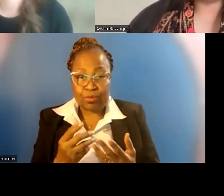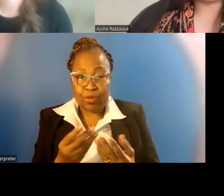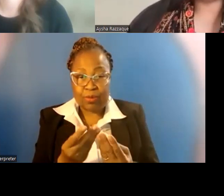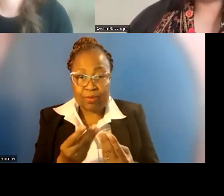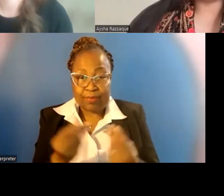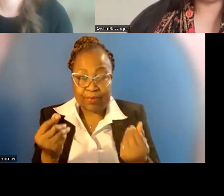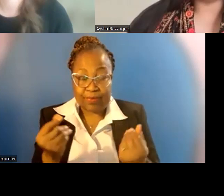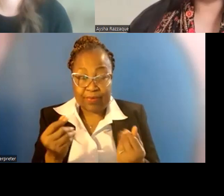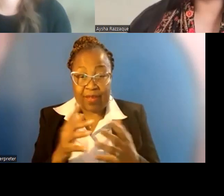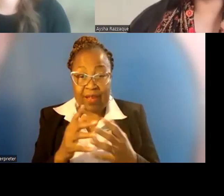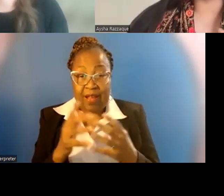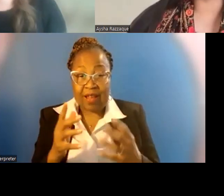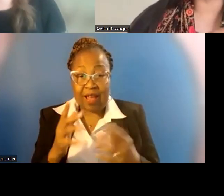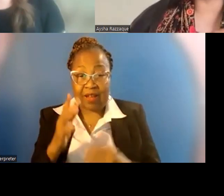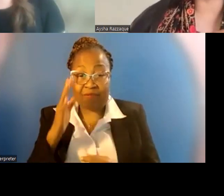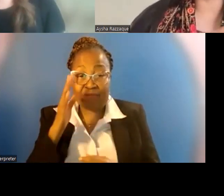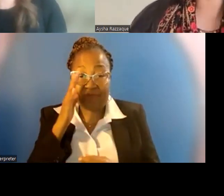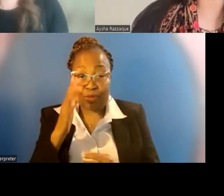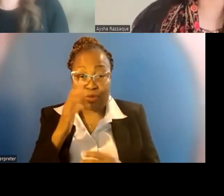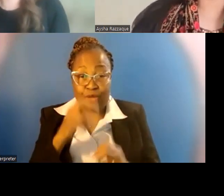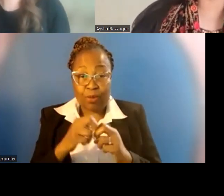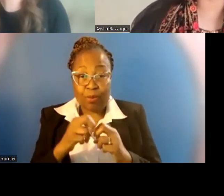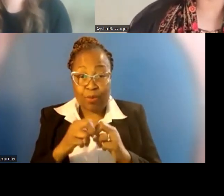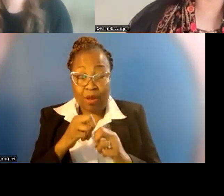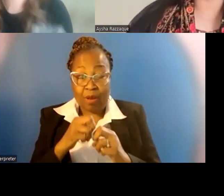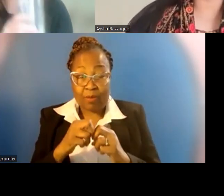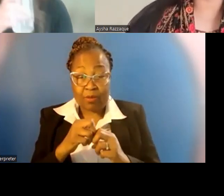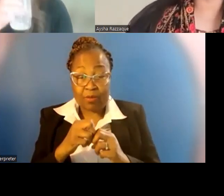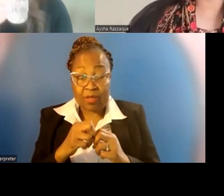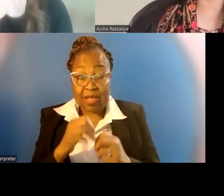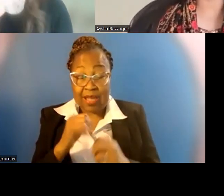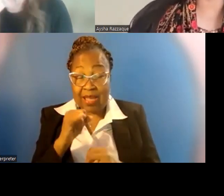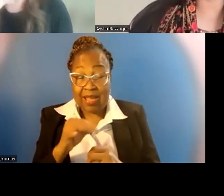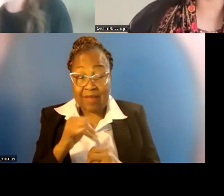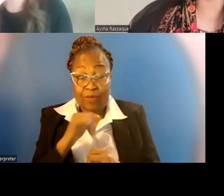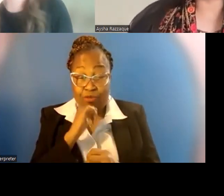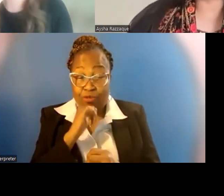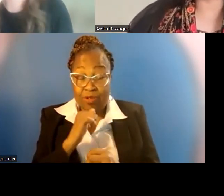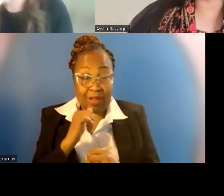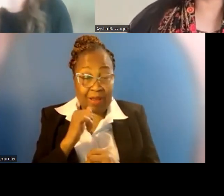that somebody who is unfamiliar with the disability resources provided